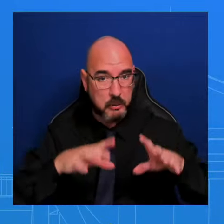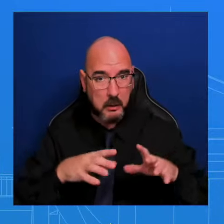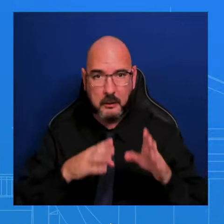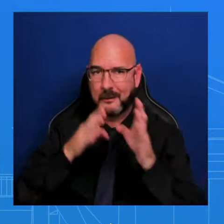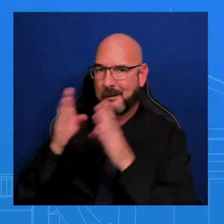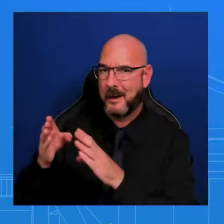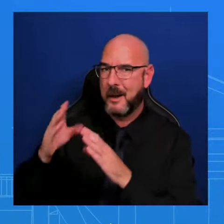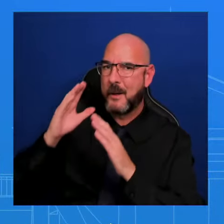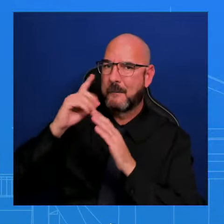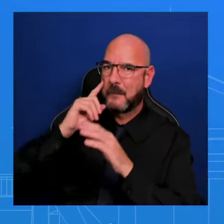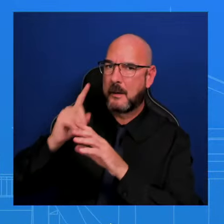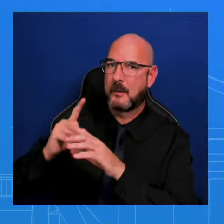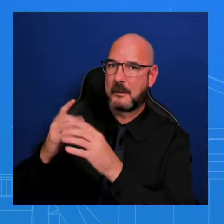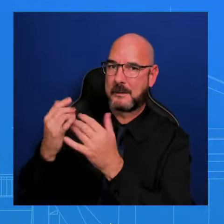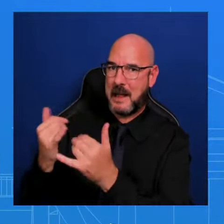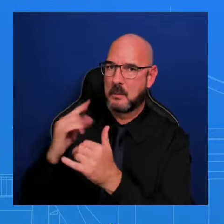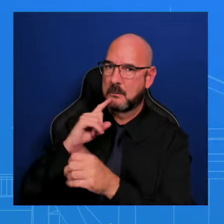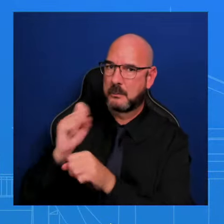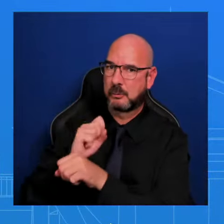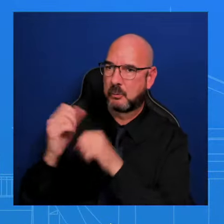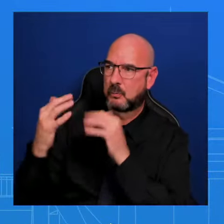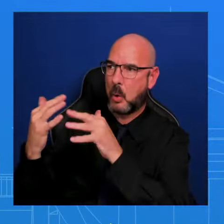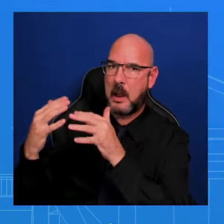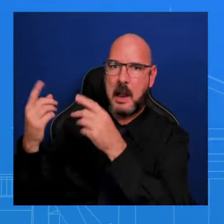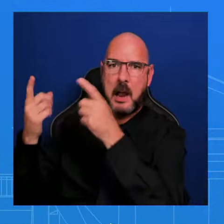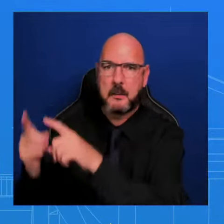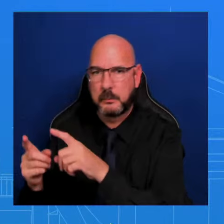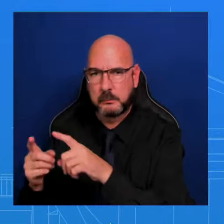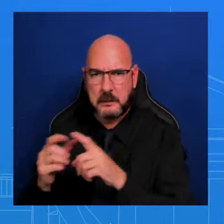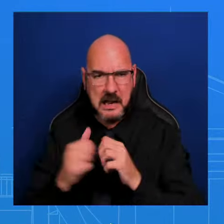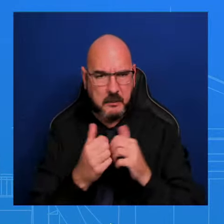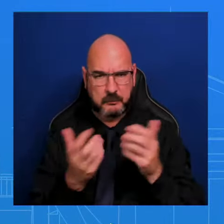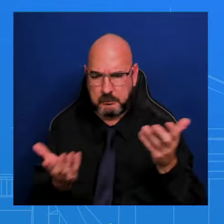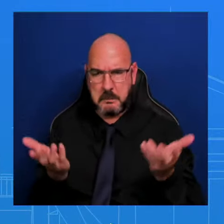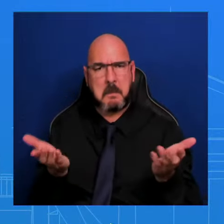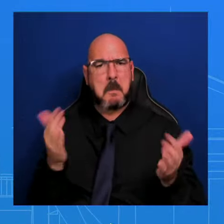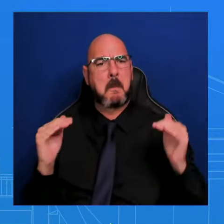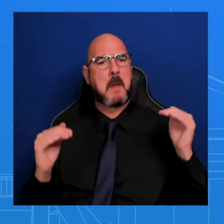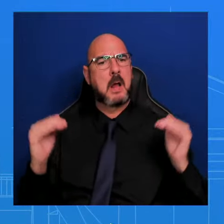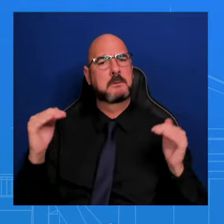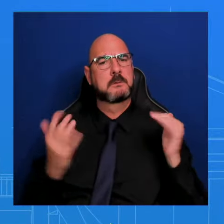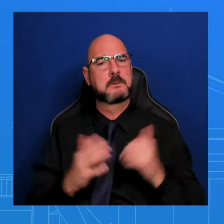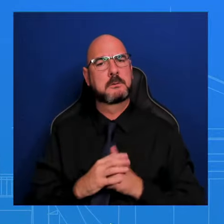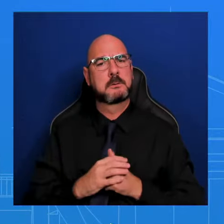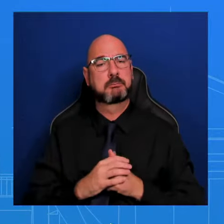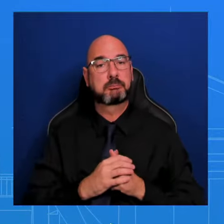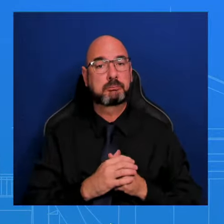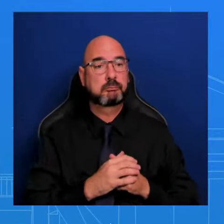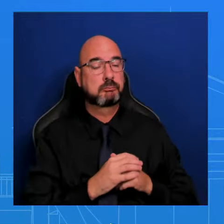Mr. Kirby: Well. He's balancing it well. The Press: Could you -- Mr. Kirby: He's doing it -- The Press: -- say a little bit more? Mr. Kirby: He's doing it -- I mean, if you want